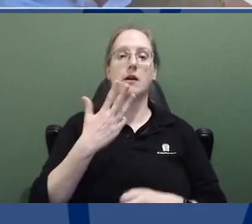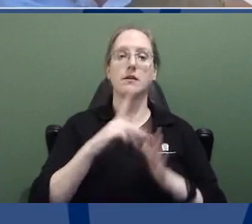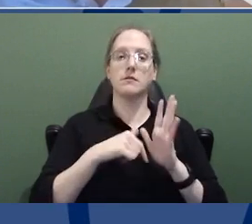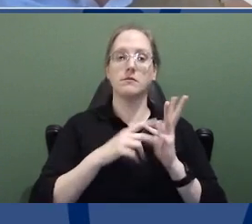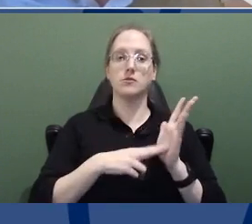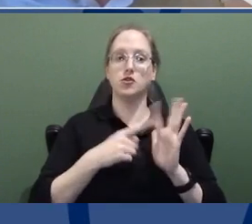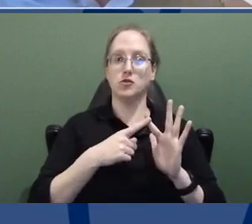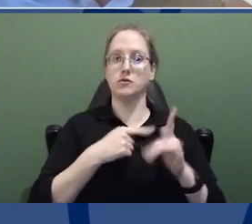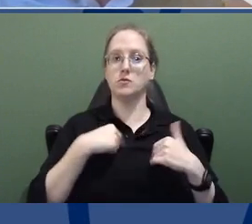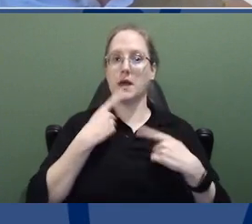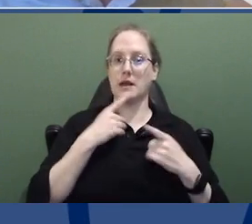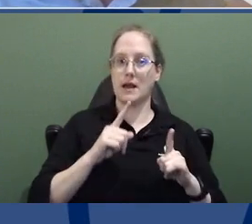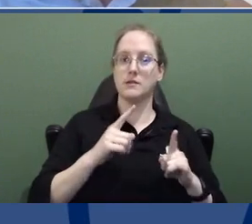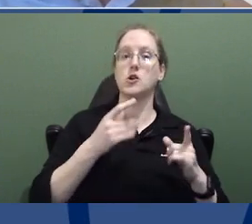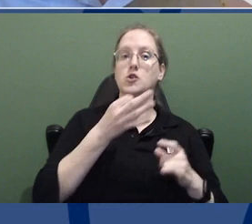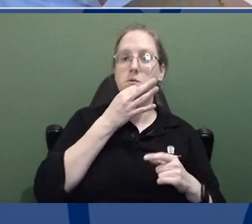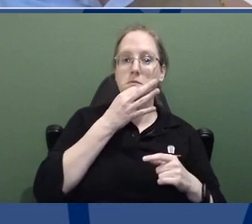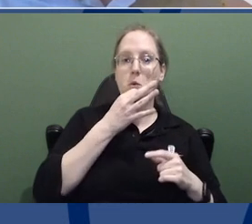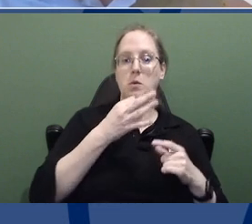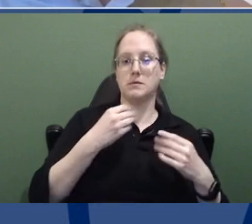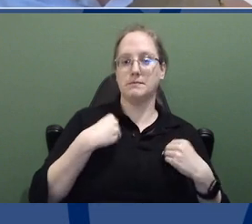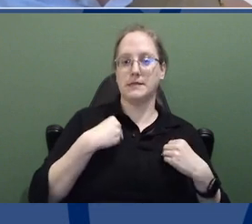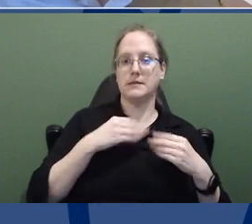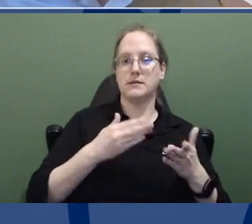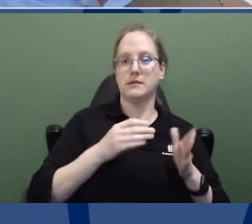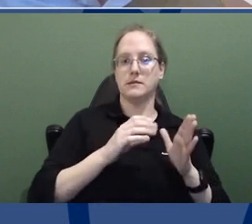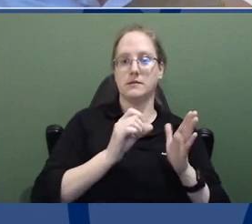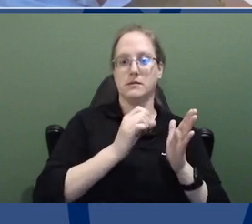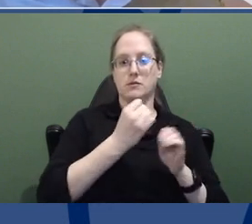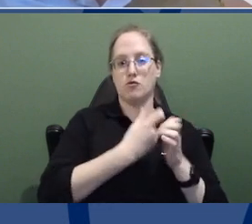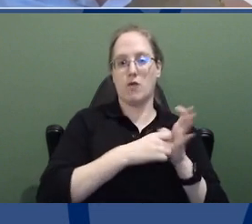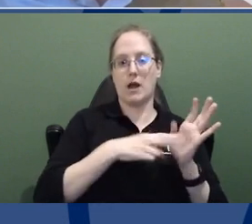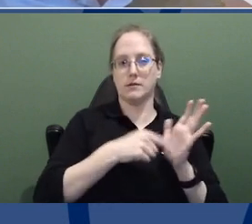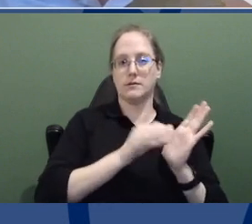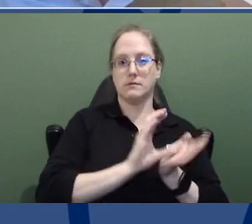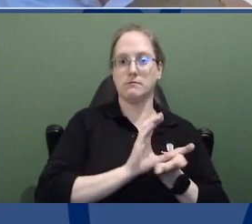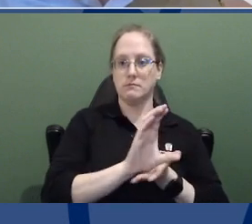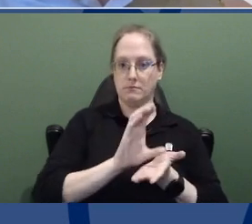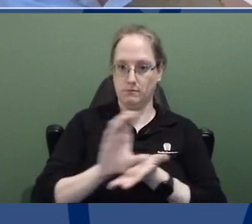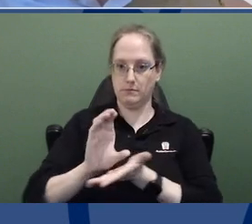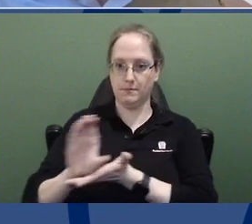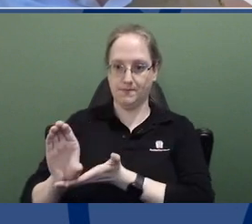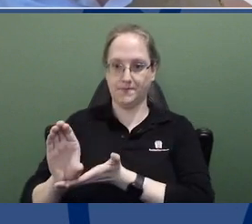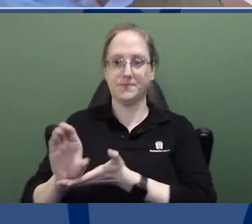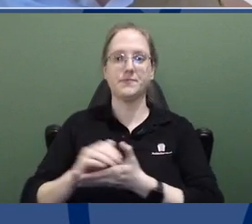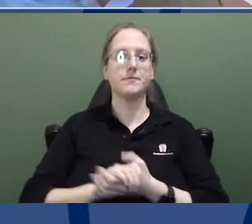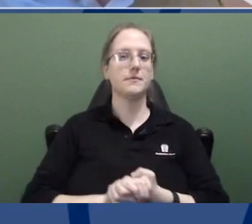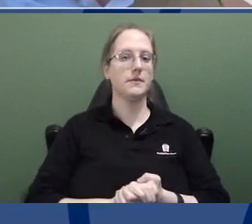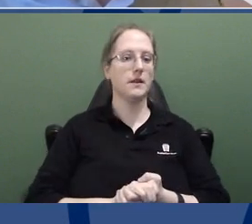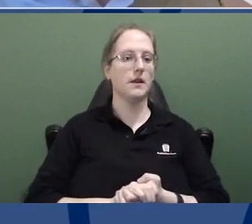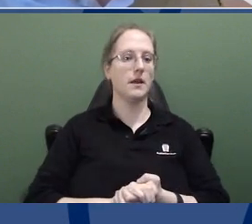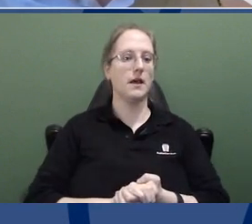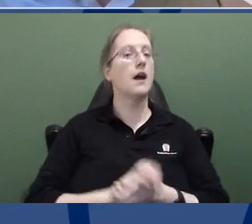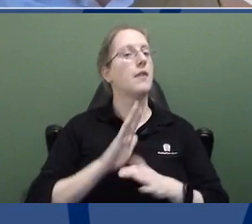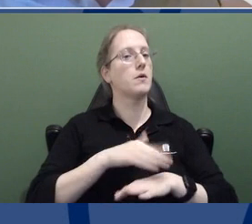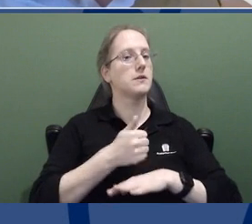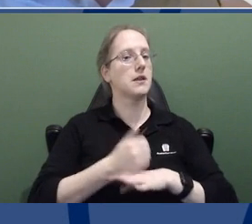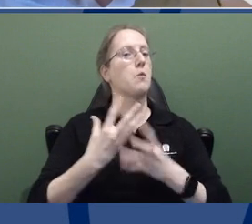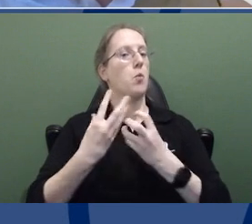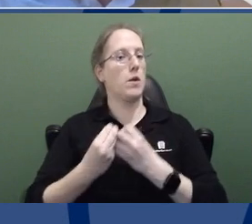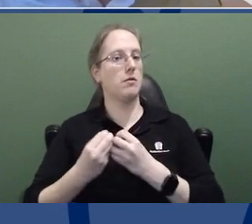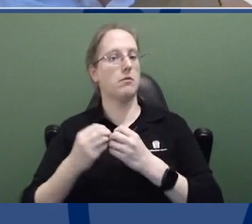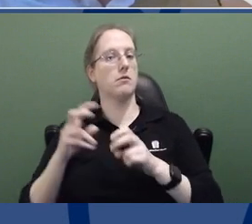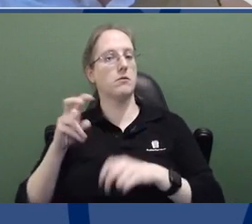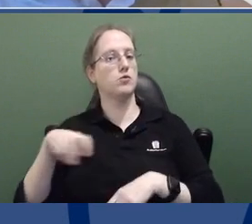business grants. They were set up ‑ that was also in tandem with the tourism and hospitality